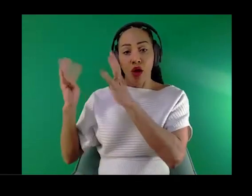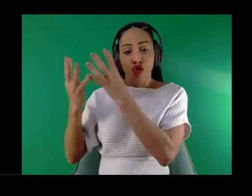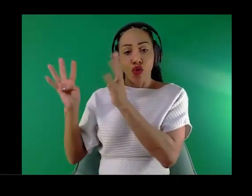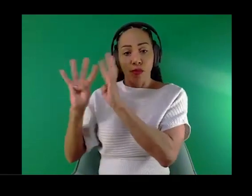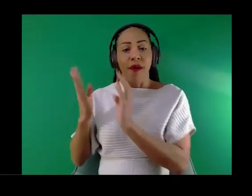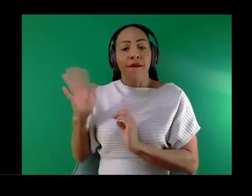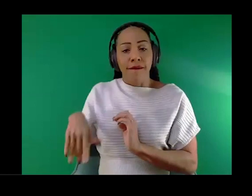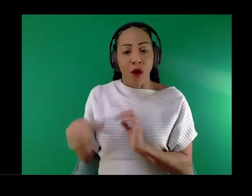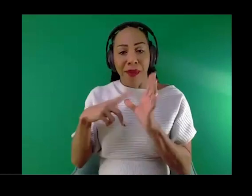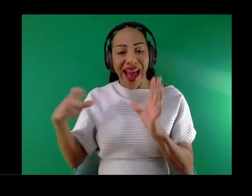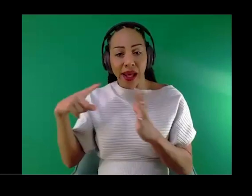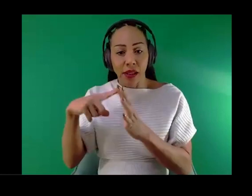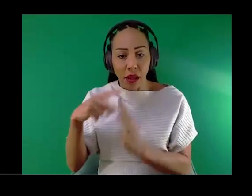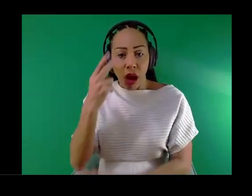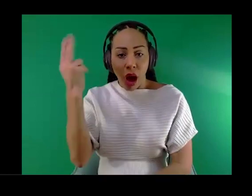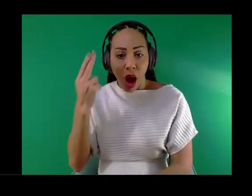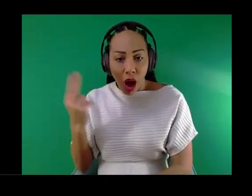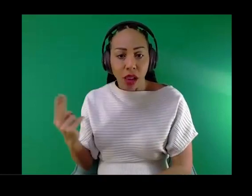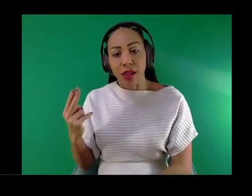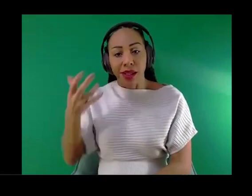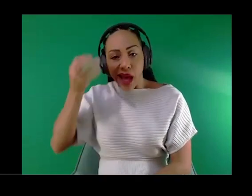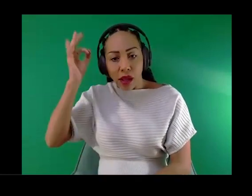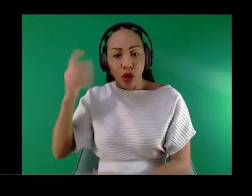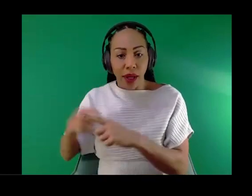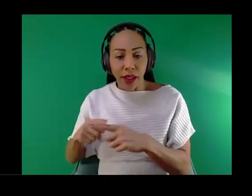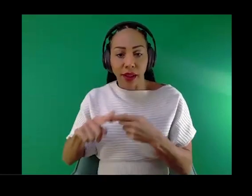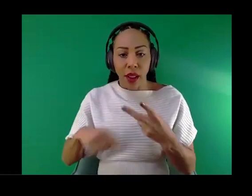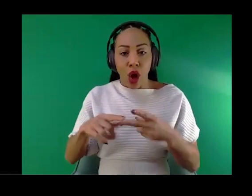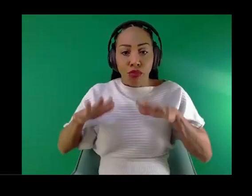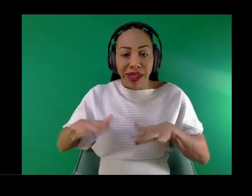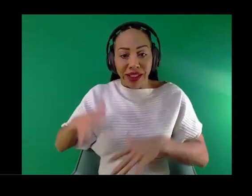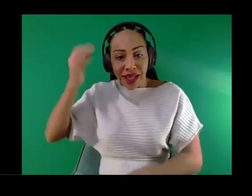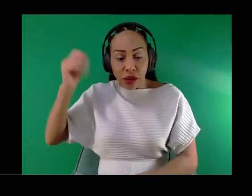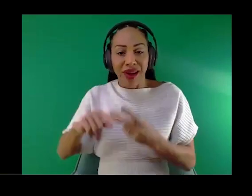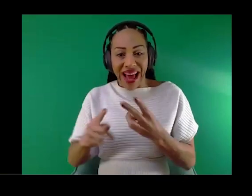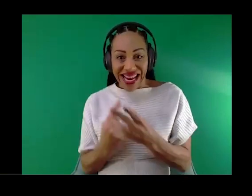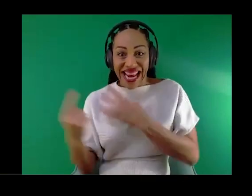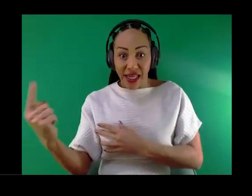England the British Council and an independent disabled artist to review the applications and